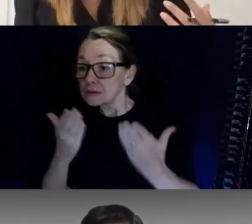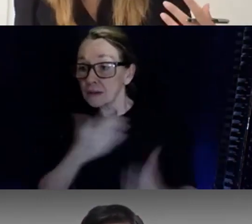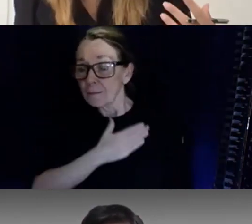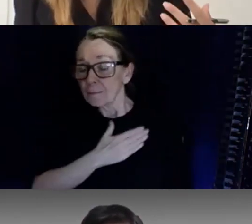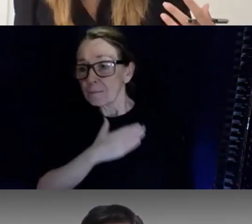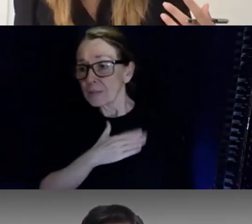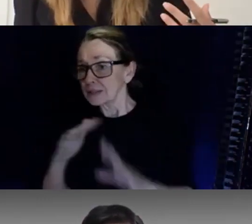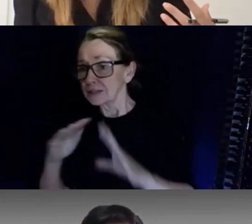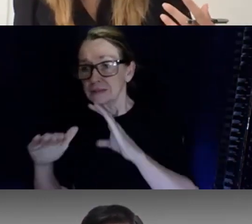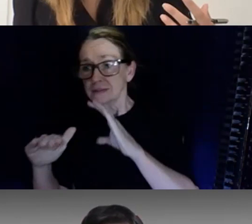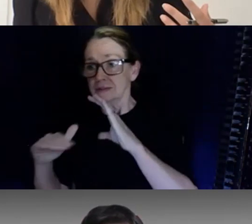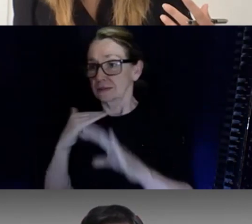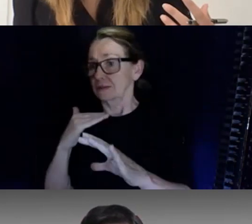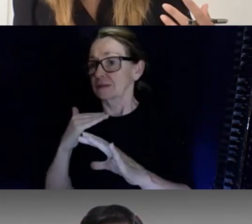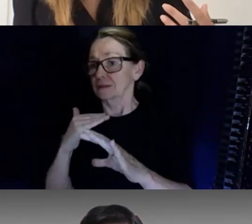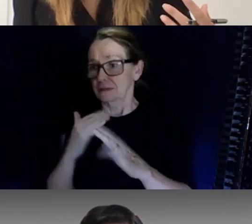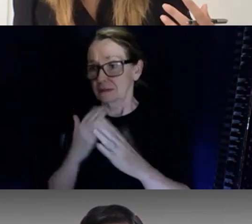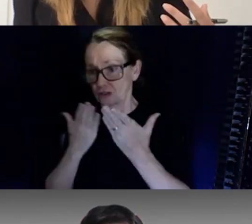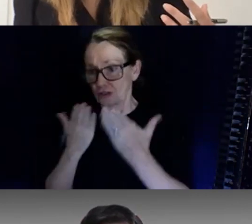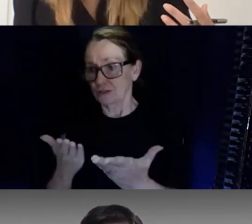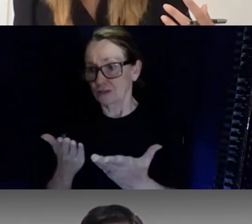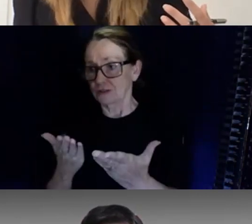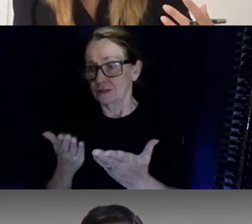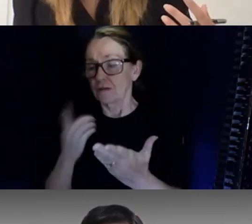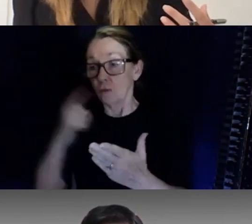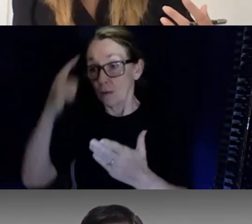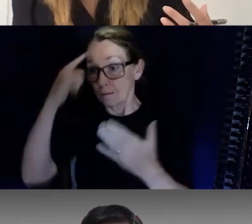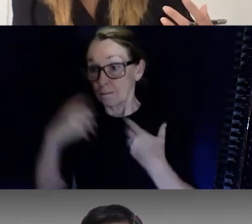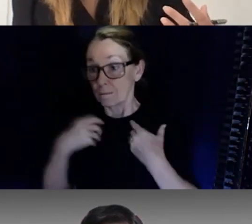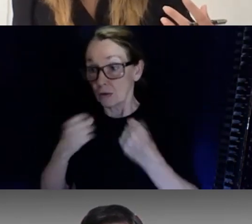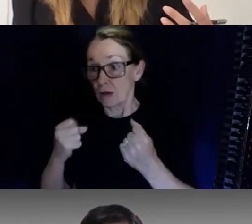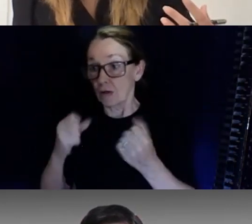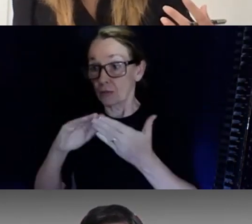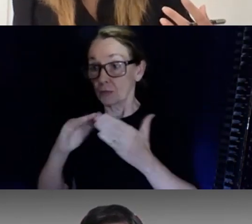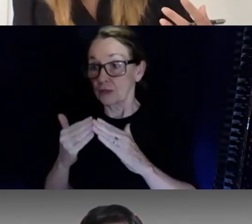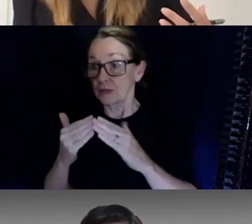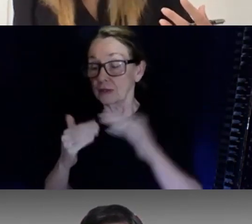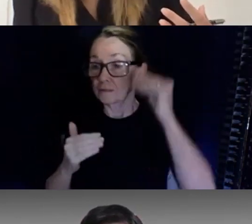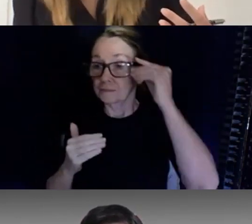SO YOU WOULD REACH LOTS OF PEOPLE LIKE ME WHO ARE SOLO PROVIDERS OUT IN THE COMMUNITY WHO OTHERWISE WOULDN'T BE AFFILIATED WITH ANY OF THESE GROUPS.